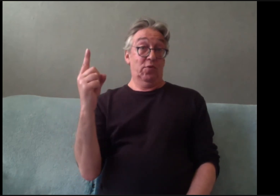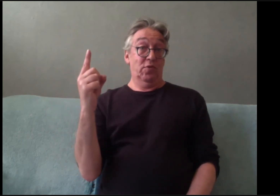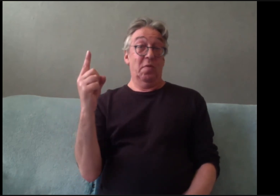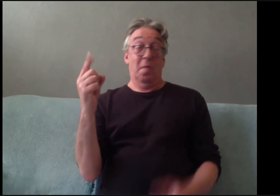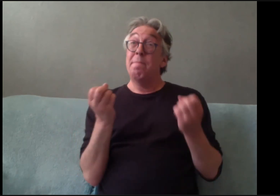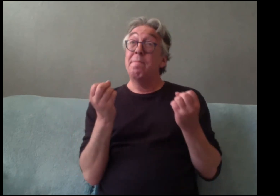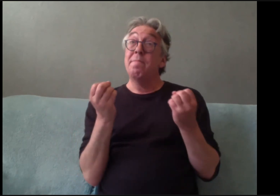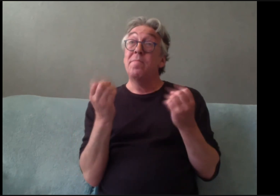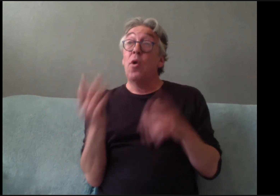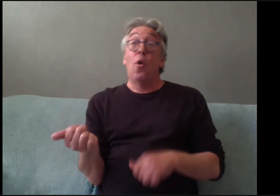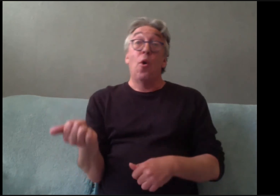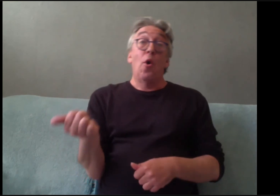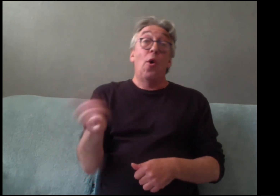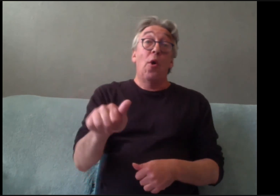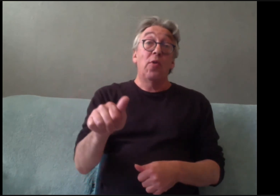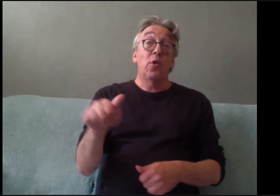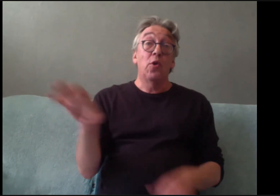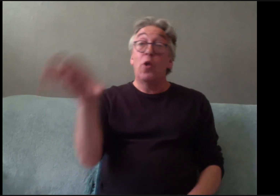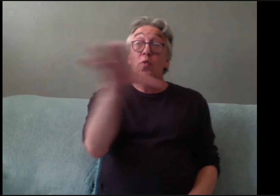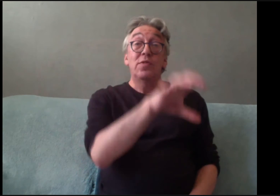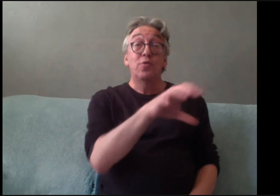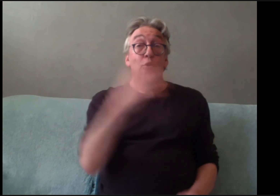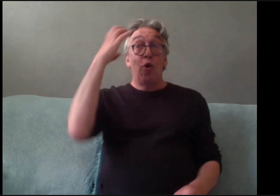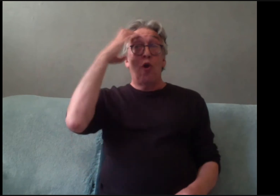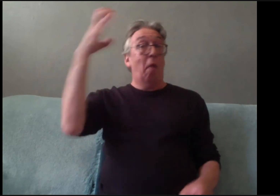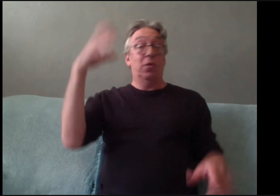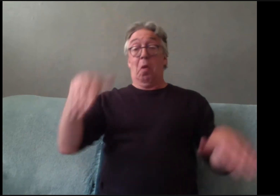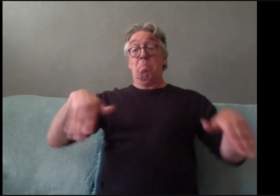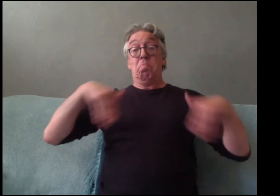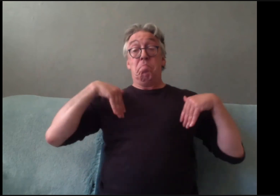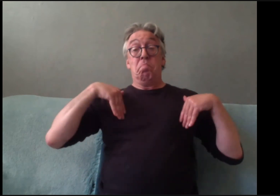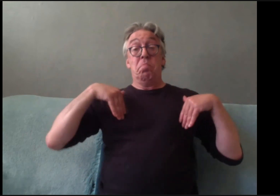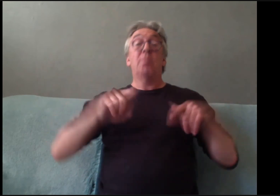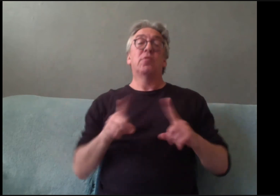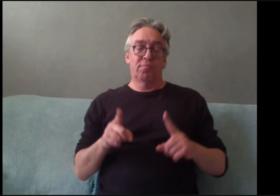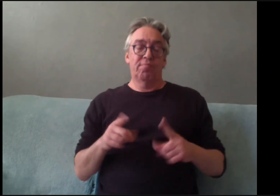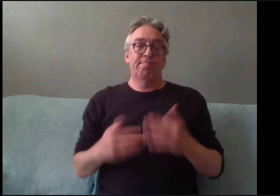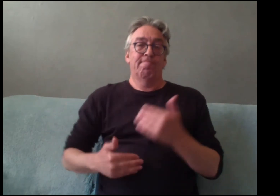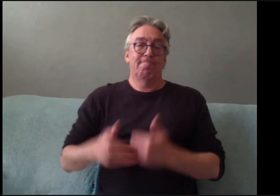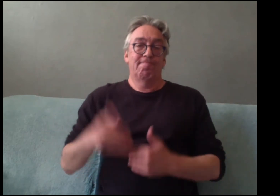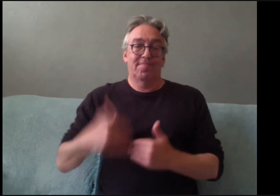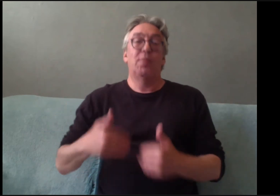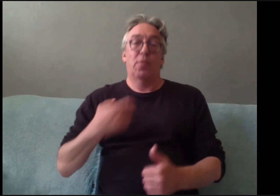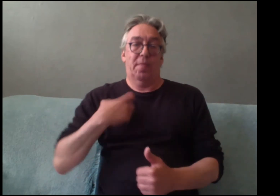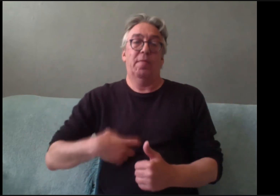As mentioned by Albert also, the lack of educational support